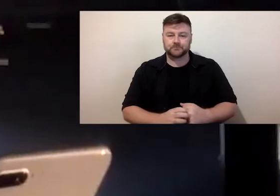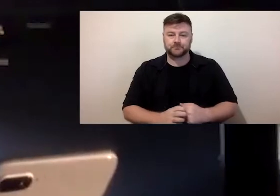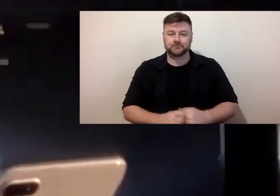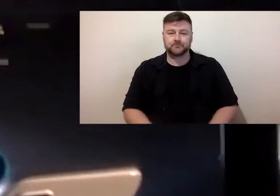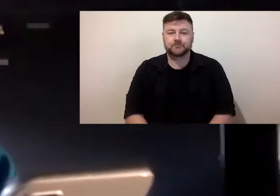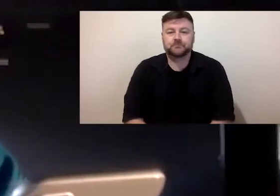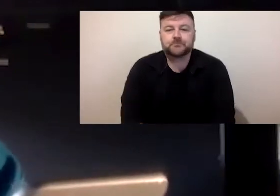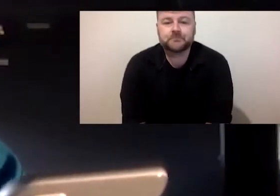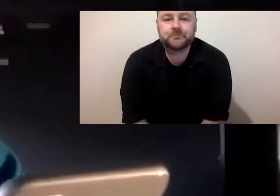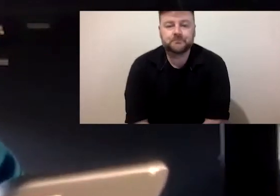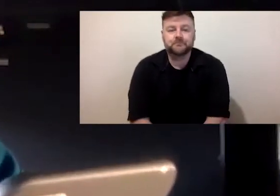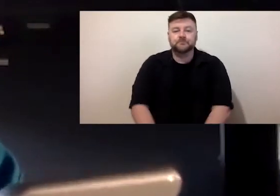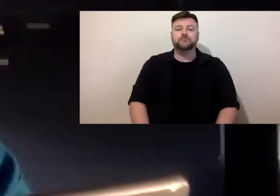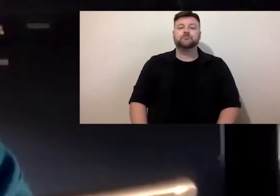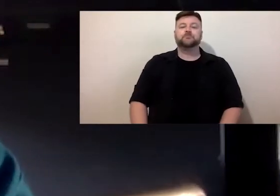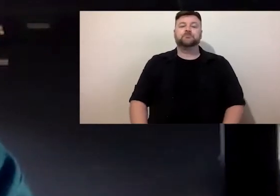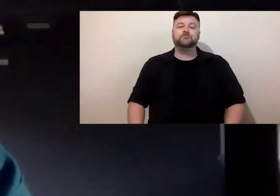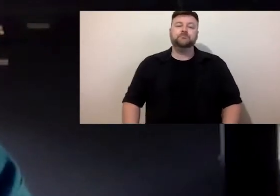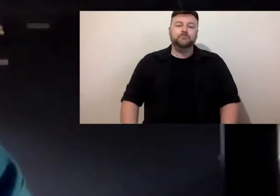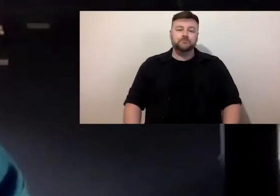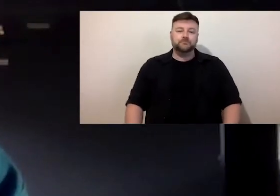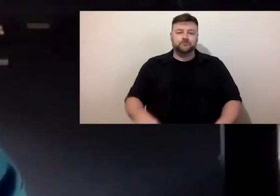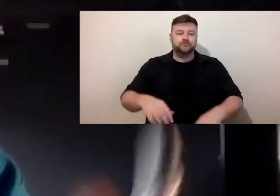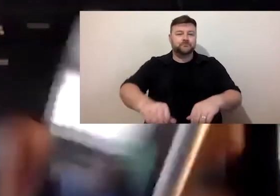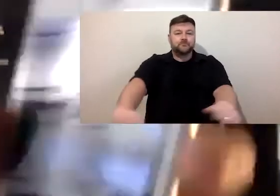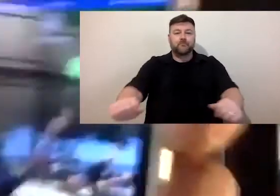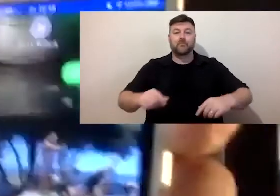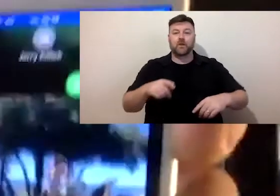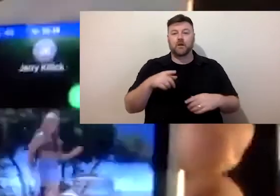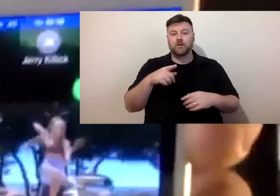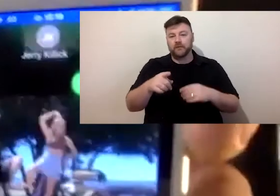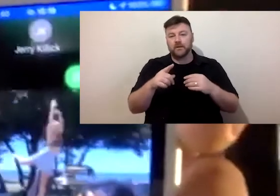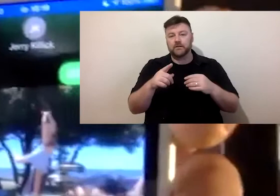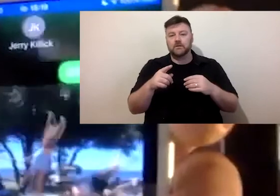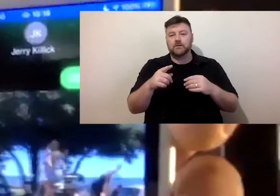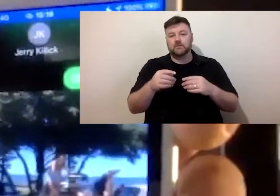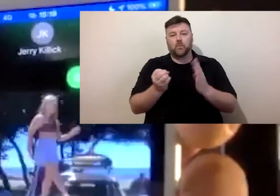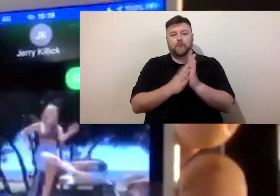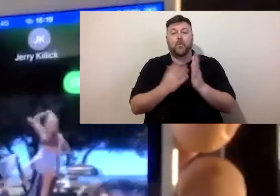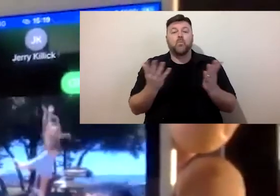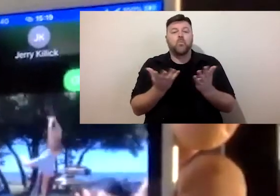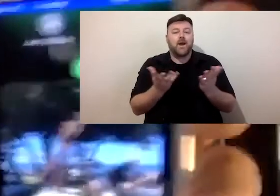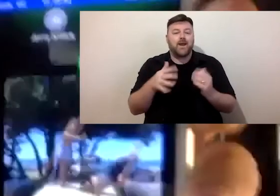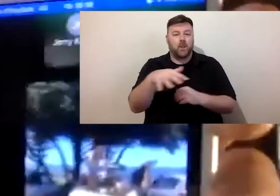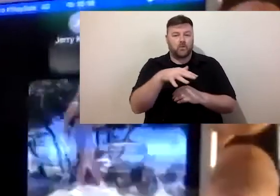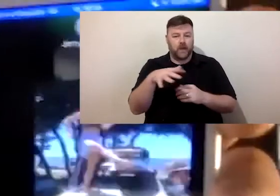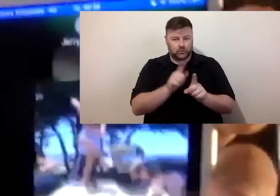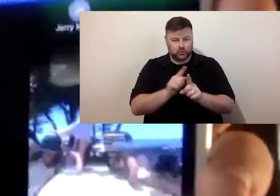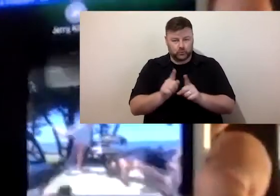Takayuchi, and then we've credited the location as well. This is what